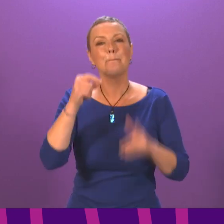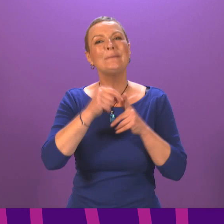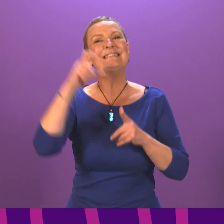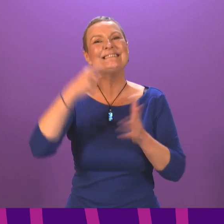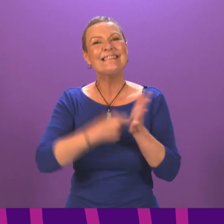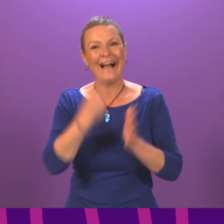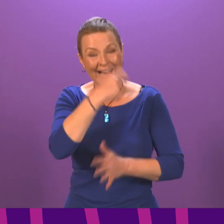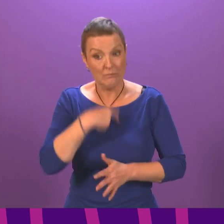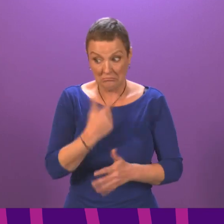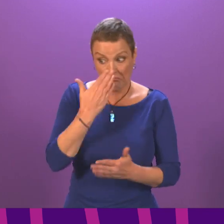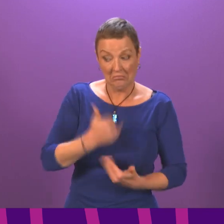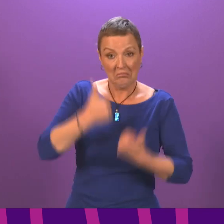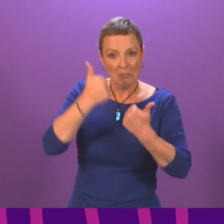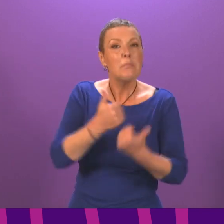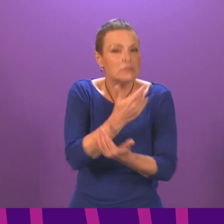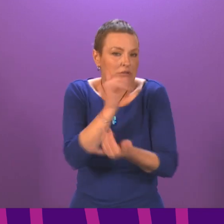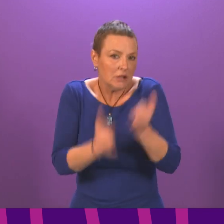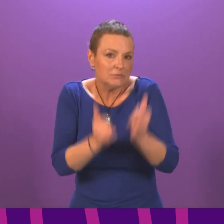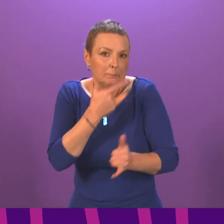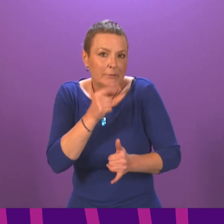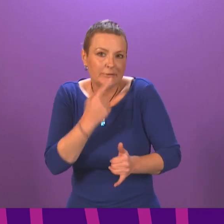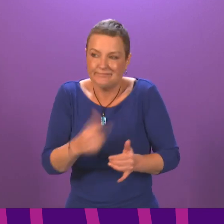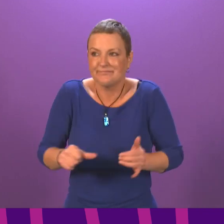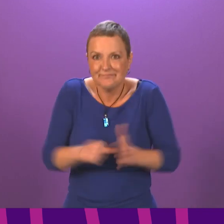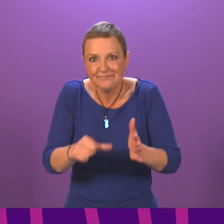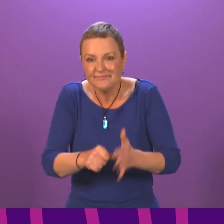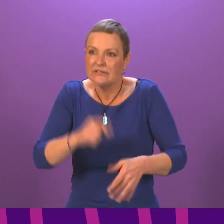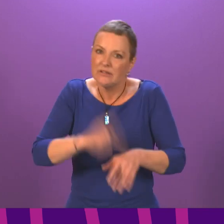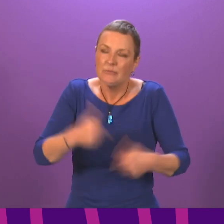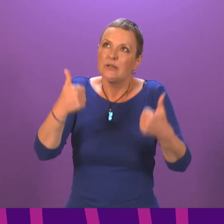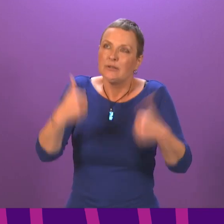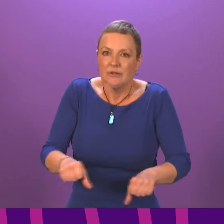will be some occasions when an individual finds that it takes time to get a test, particularly